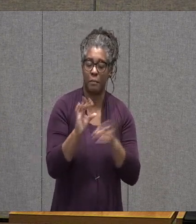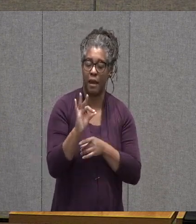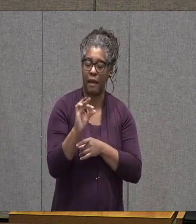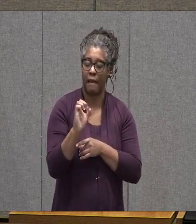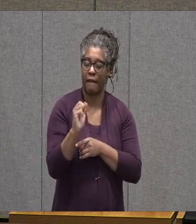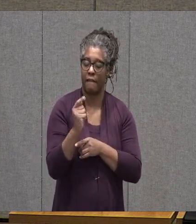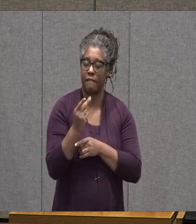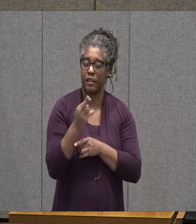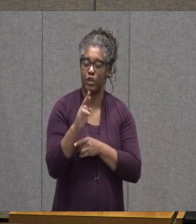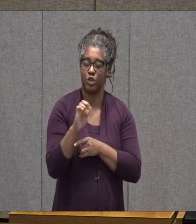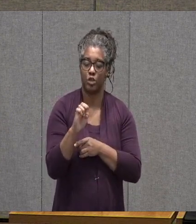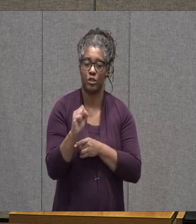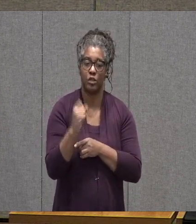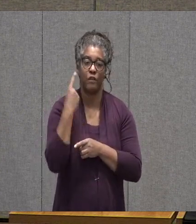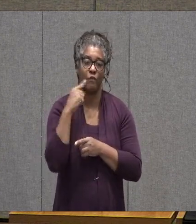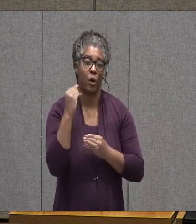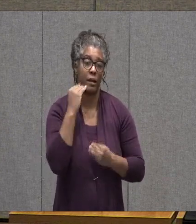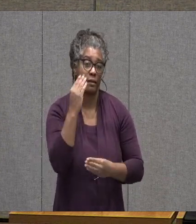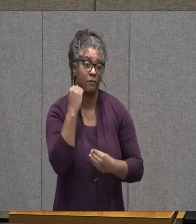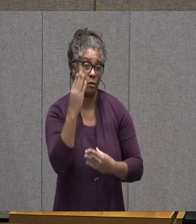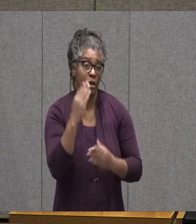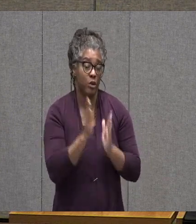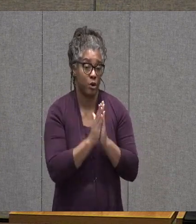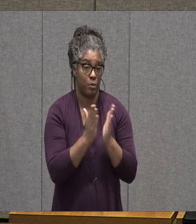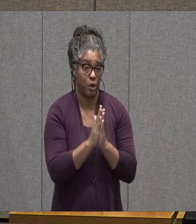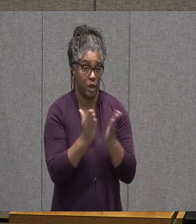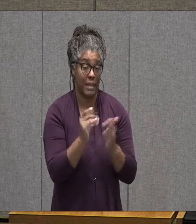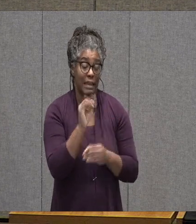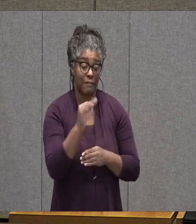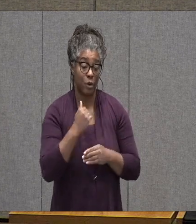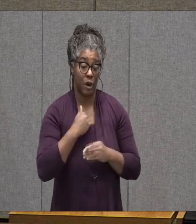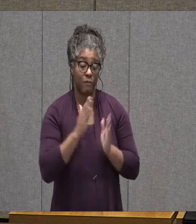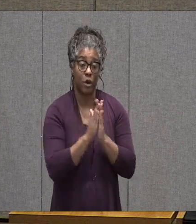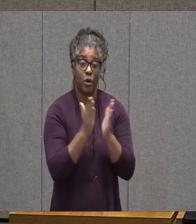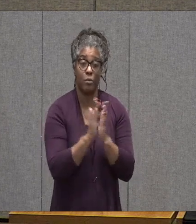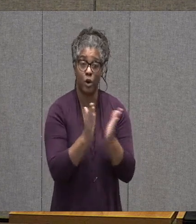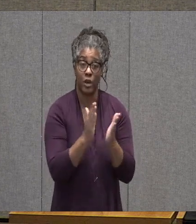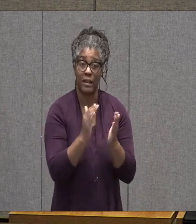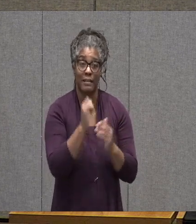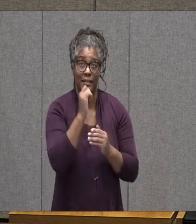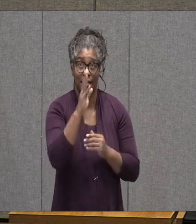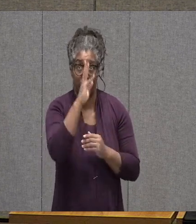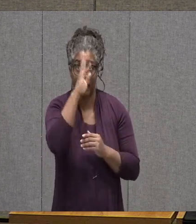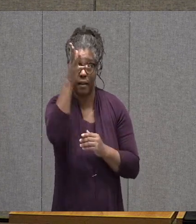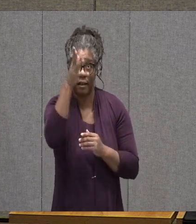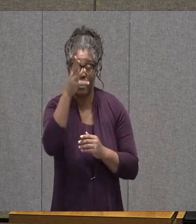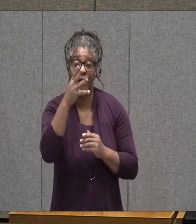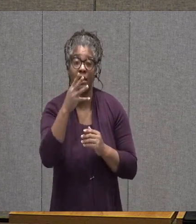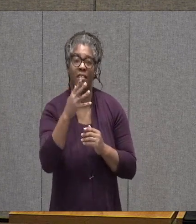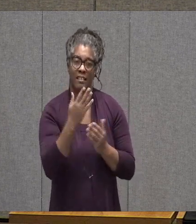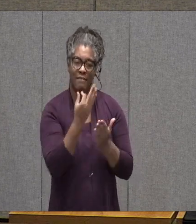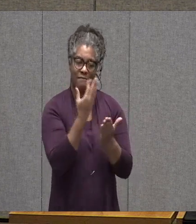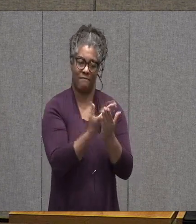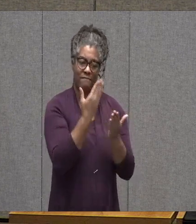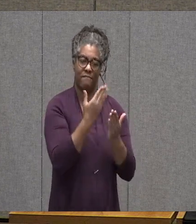So, when you get a book that is nonfiction they have certain features inside them that can help you as a reader